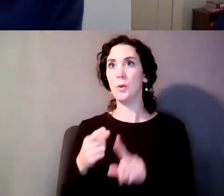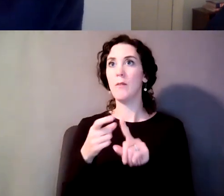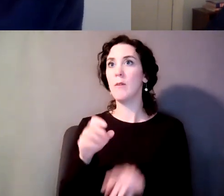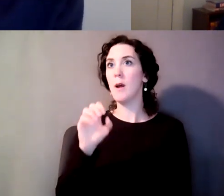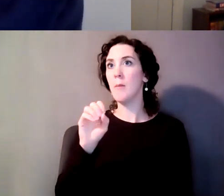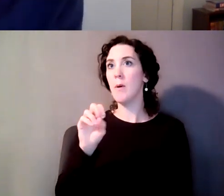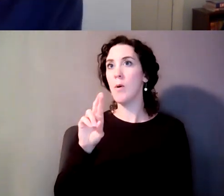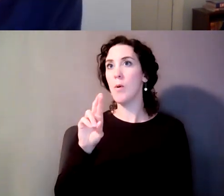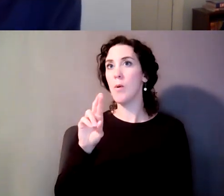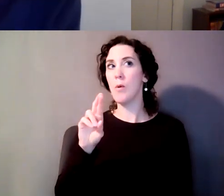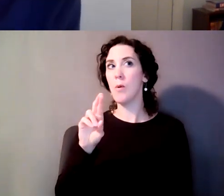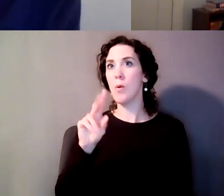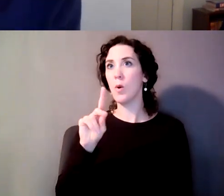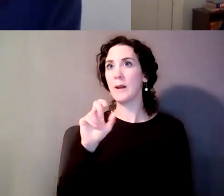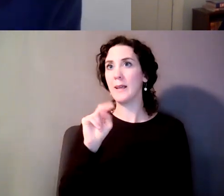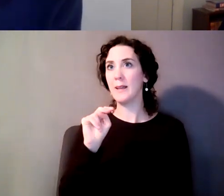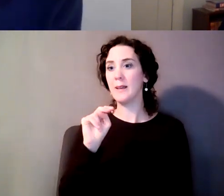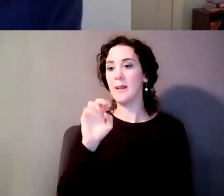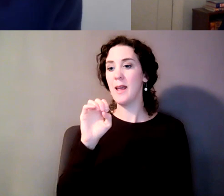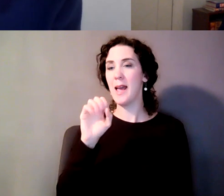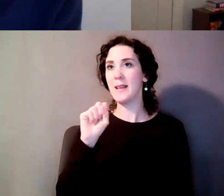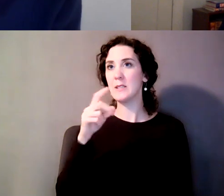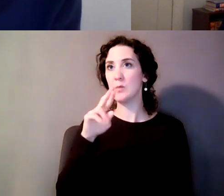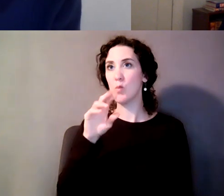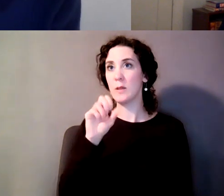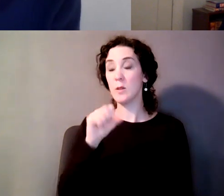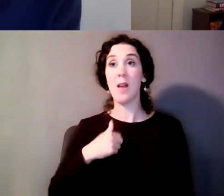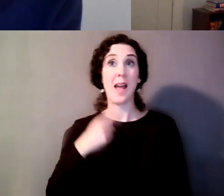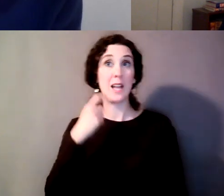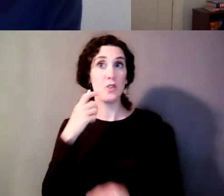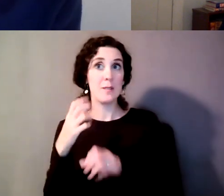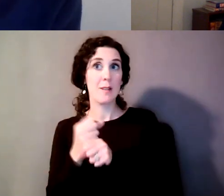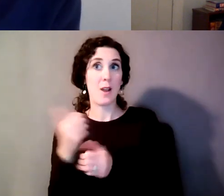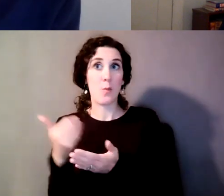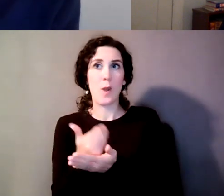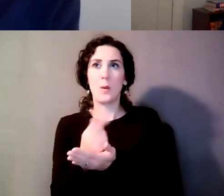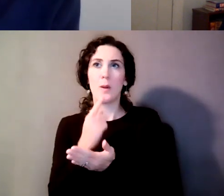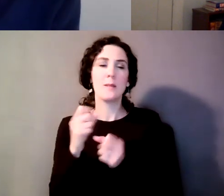And I got a brand-new grinder which is the most amazing grinder, it just